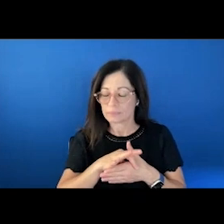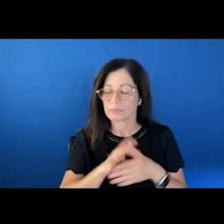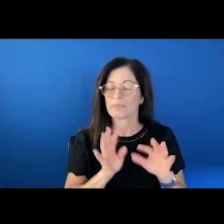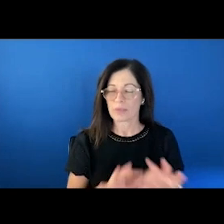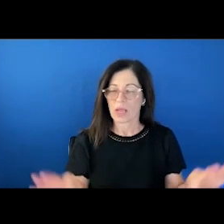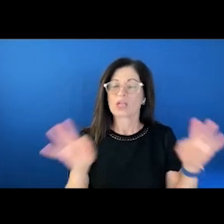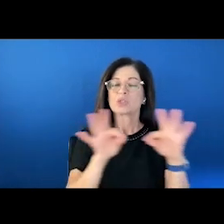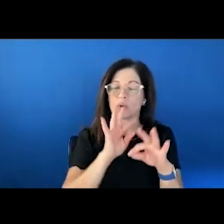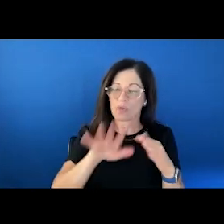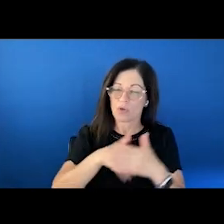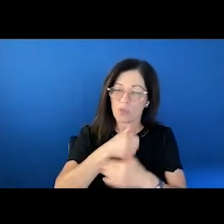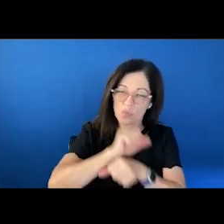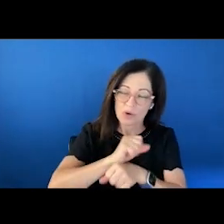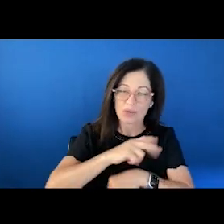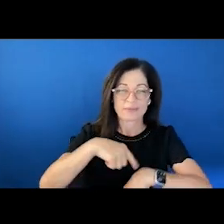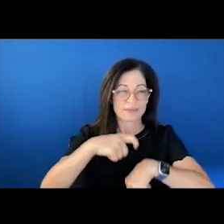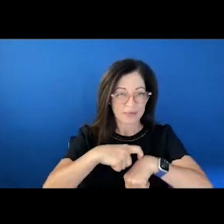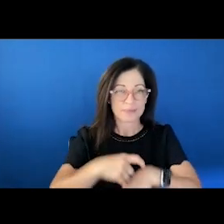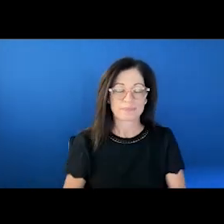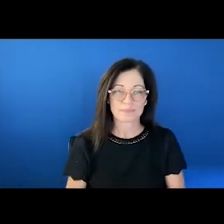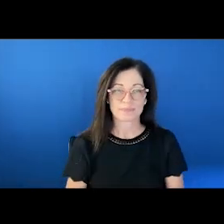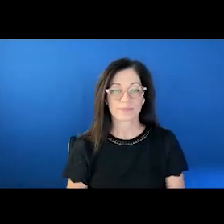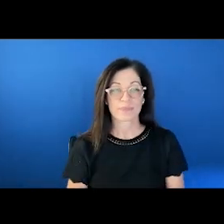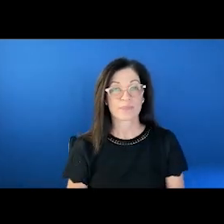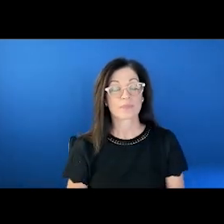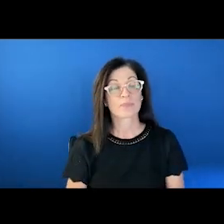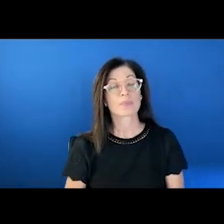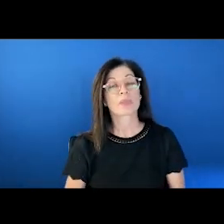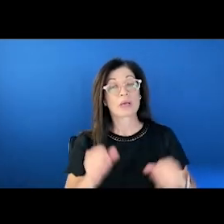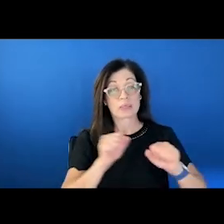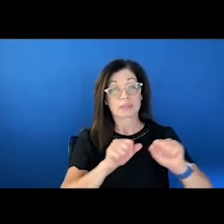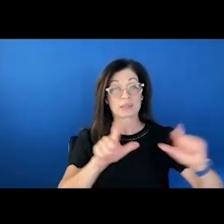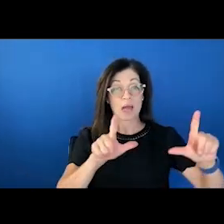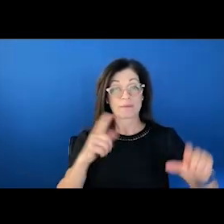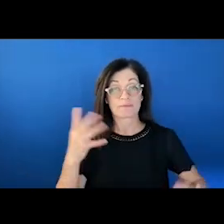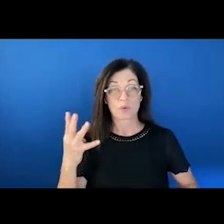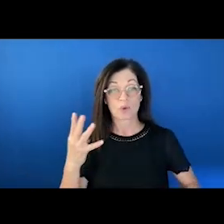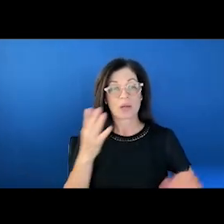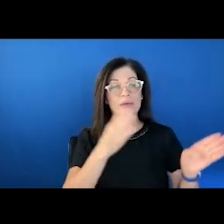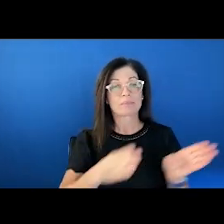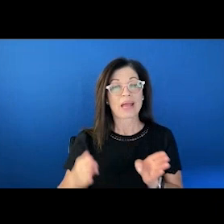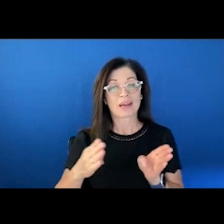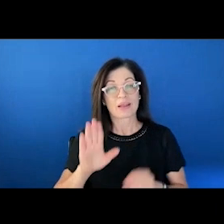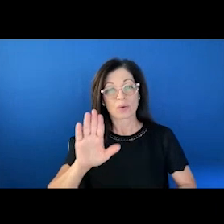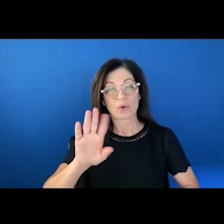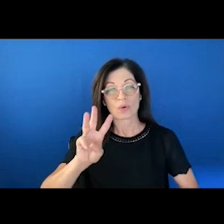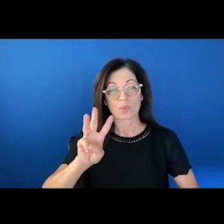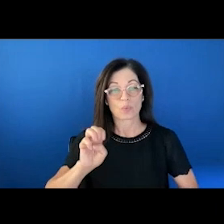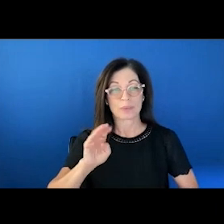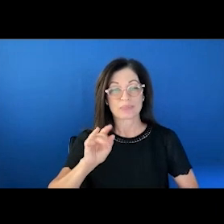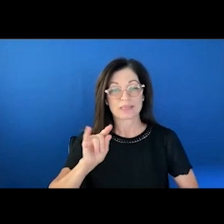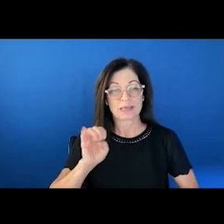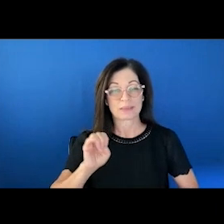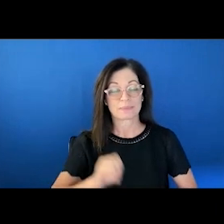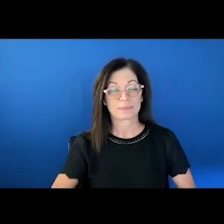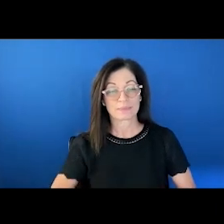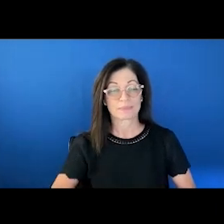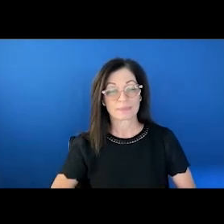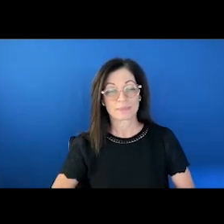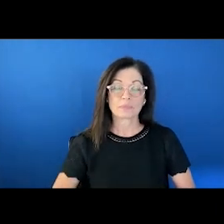is worth the effort and time. Slide 4, Planning Your Website.